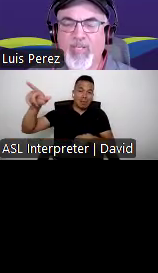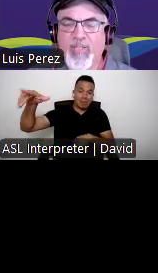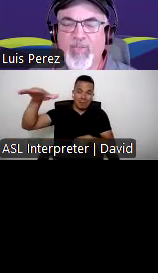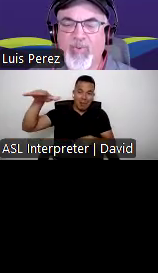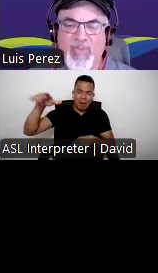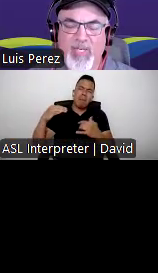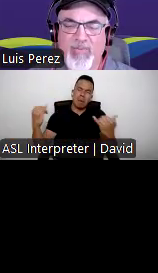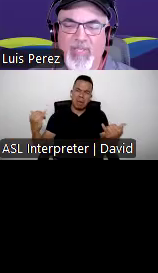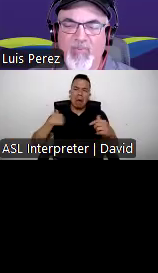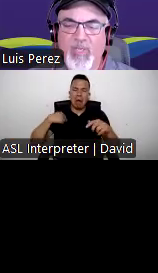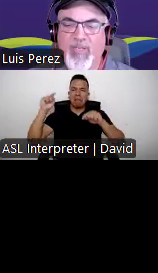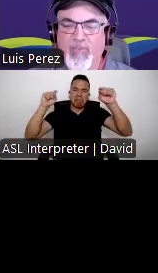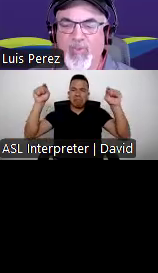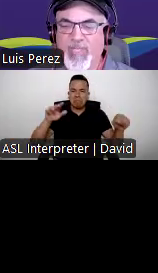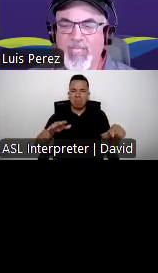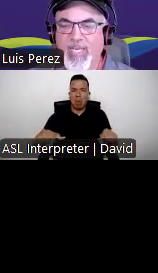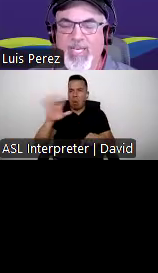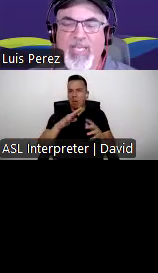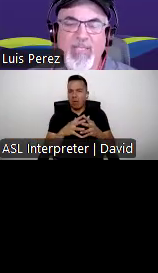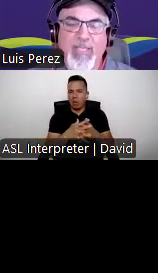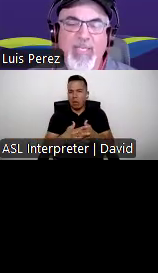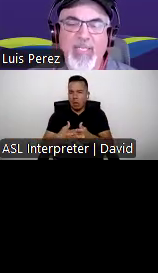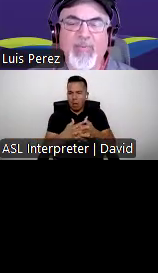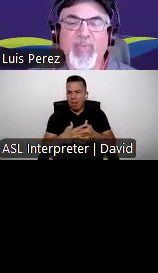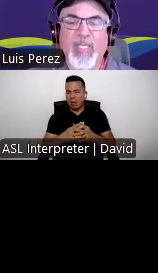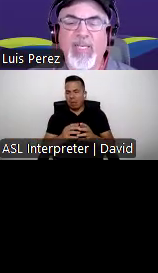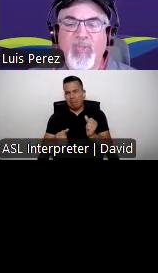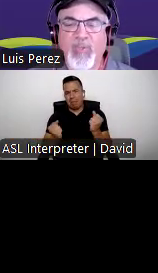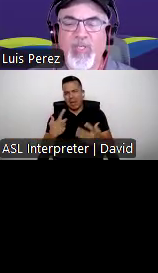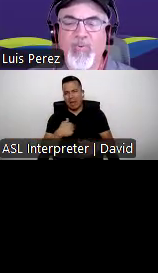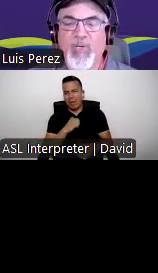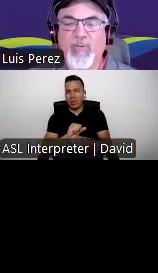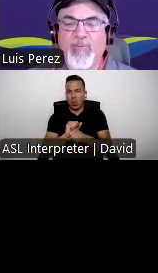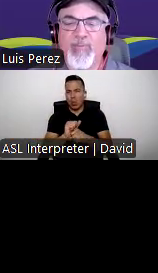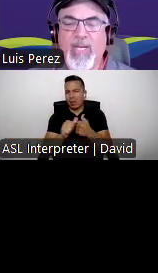the country with many of us working virtually, and that is the case for me. I'm joining you all from,